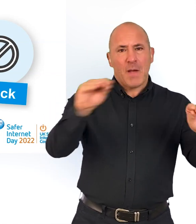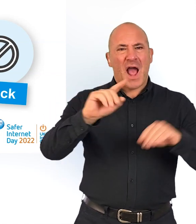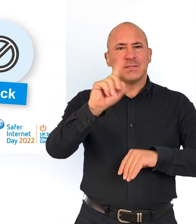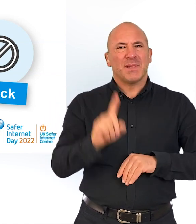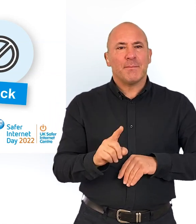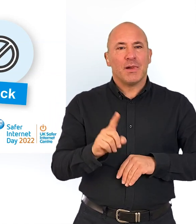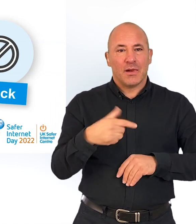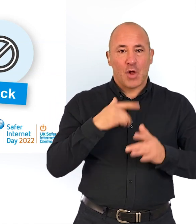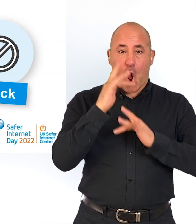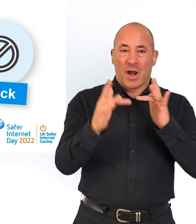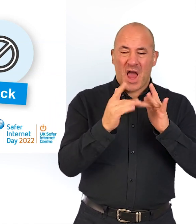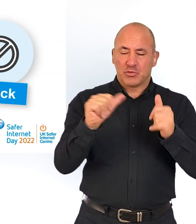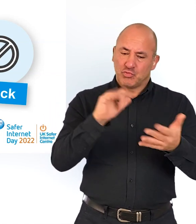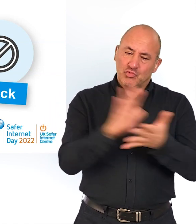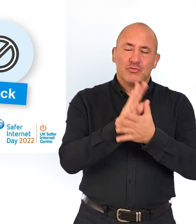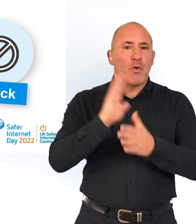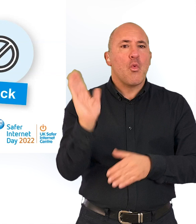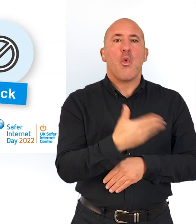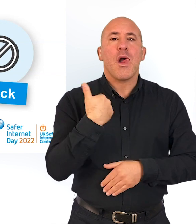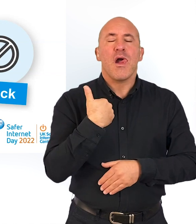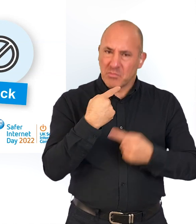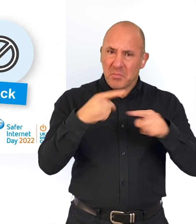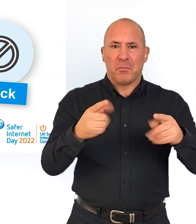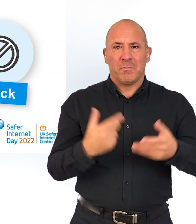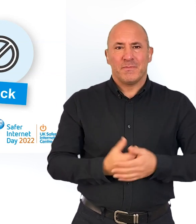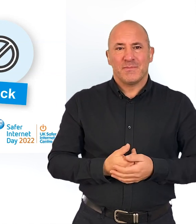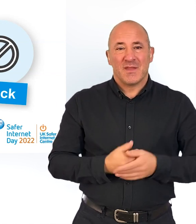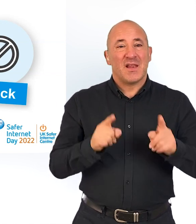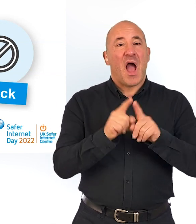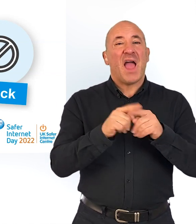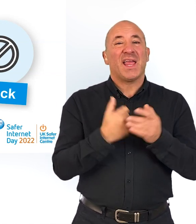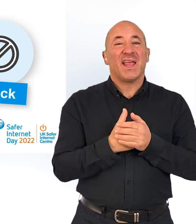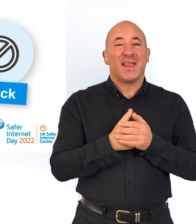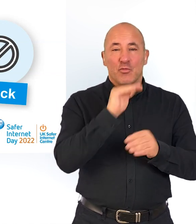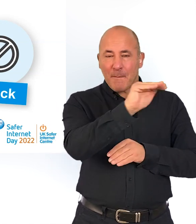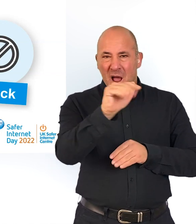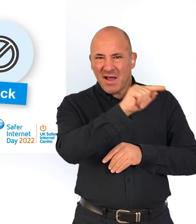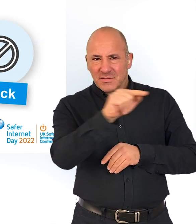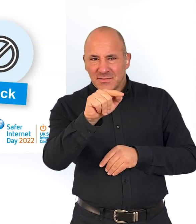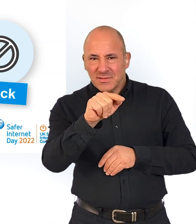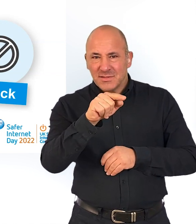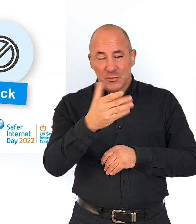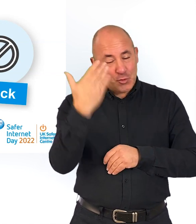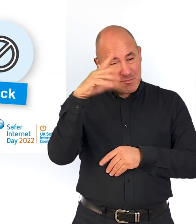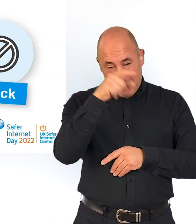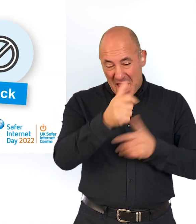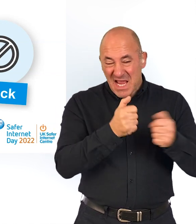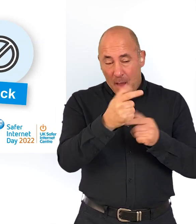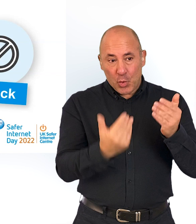that going online should be enjoyable for everyone. It could be reminding other players that they were new to gaming once